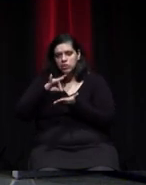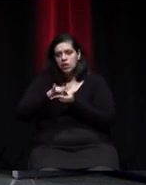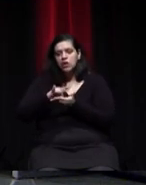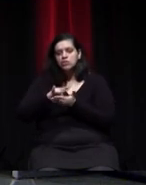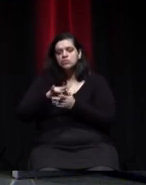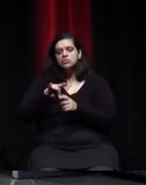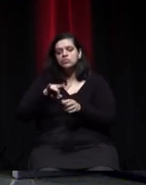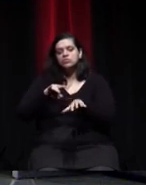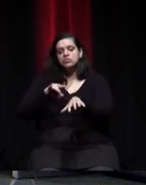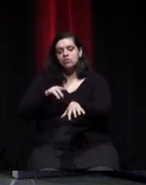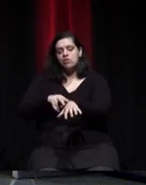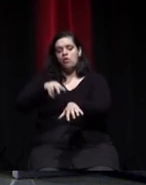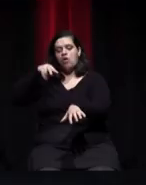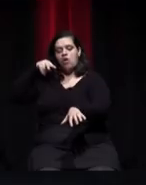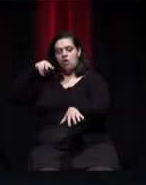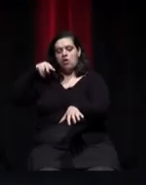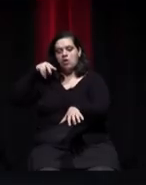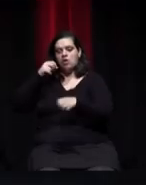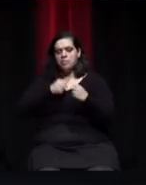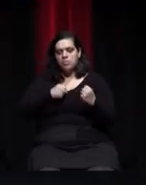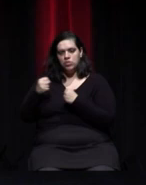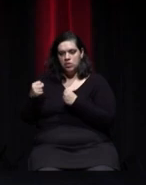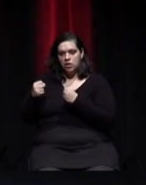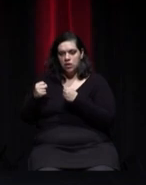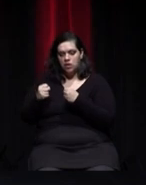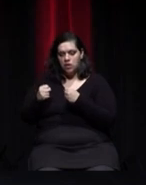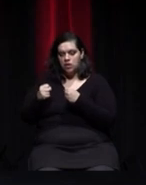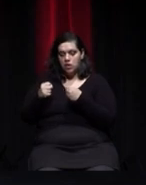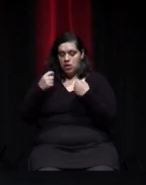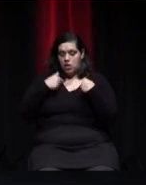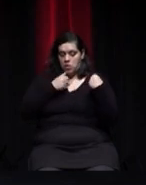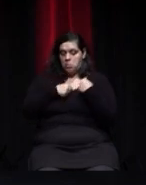the exercise of power. Not from the inside, it's not captured by it.